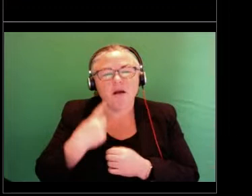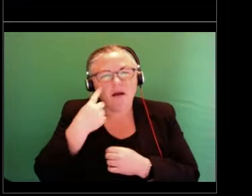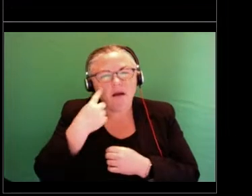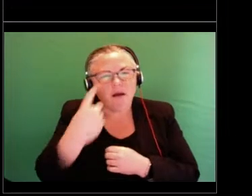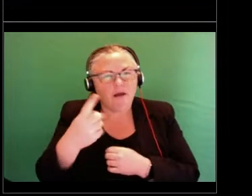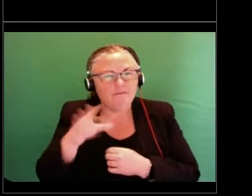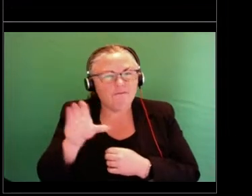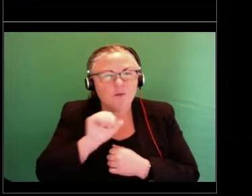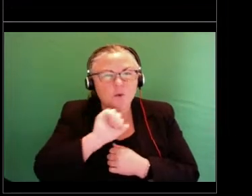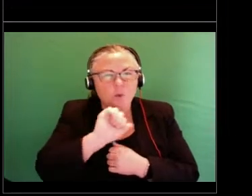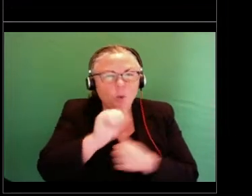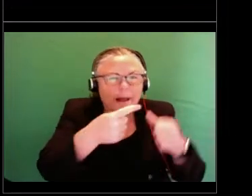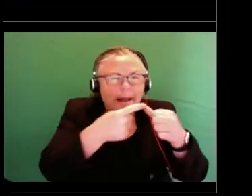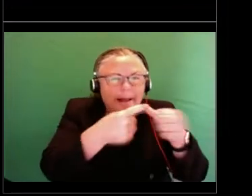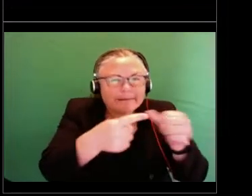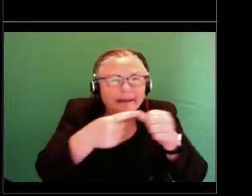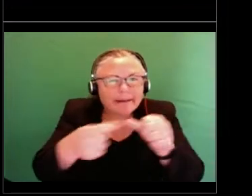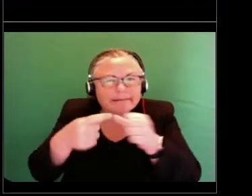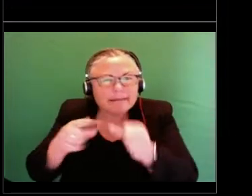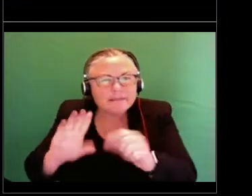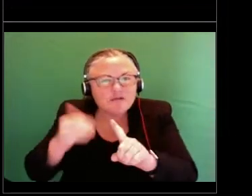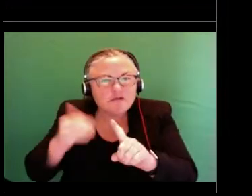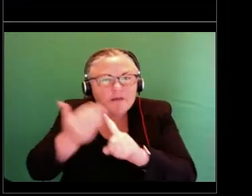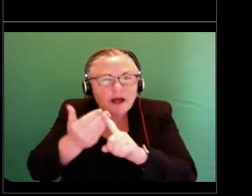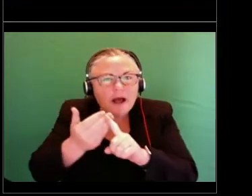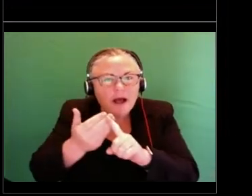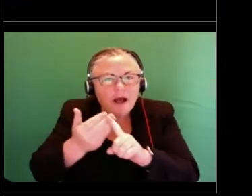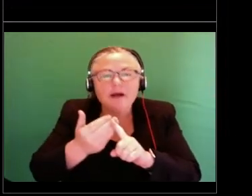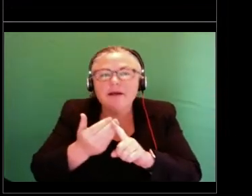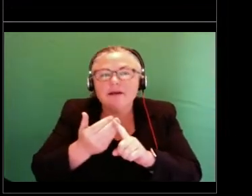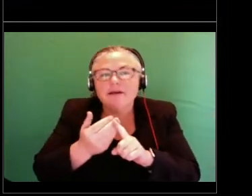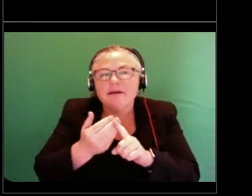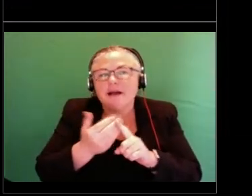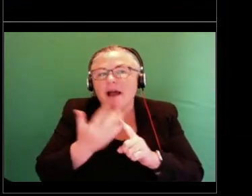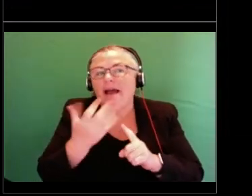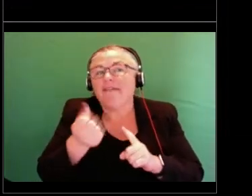We work cooperatively with a number of stakeholders to provide this service, so firstly we have